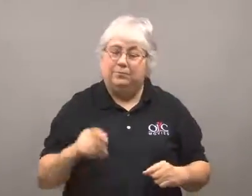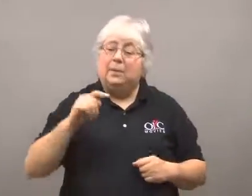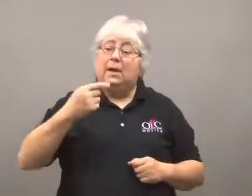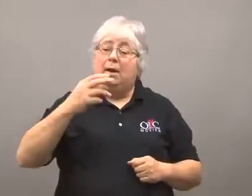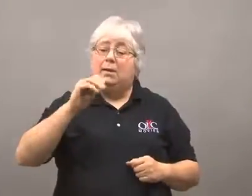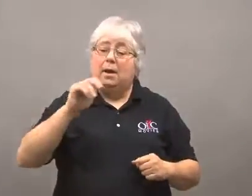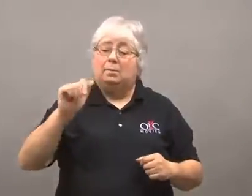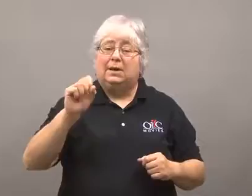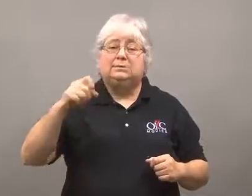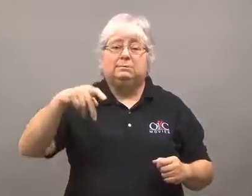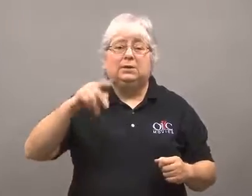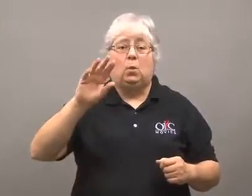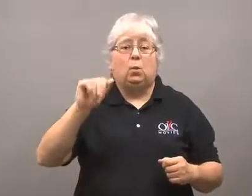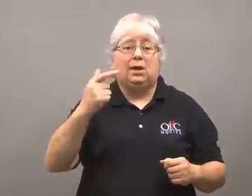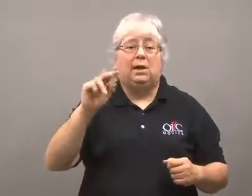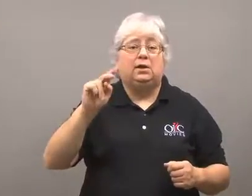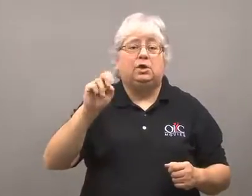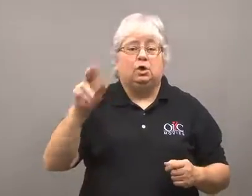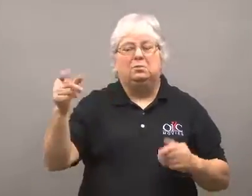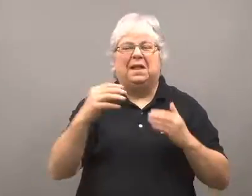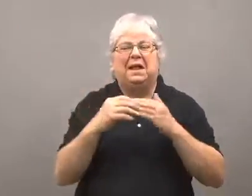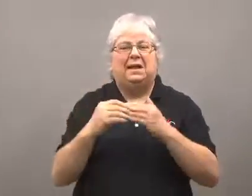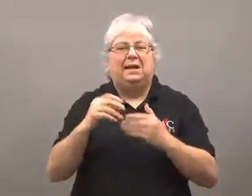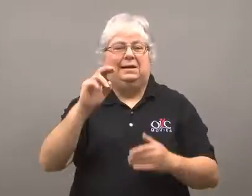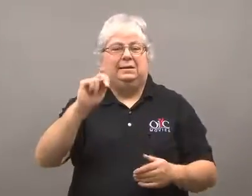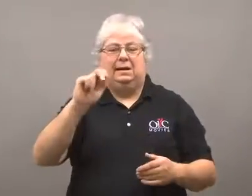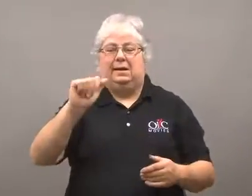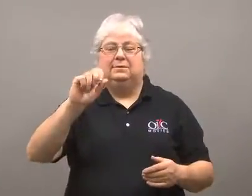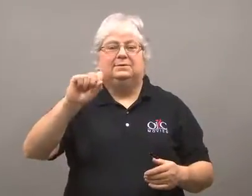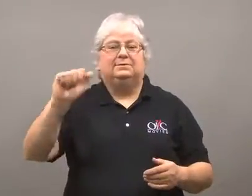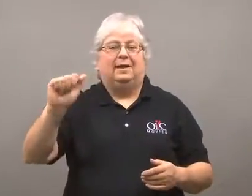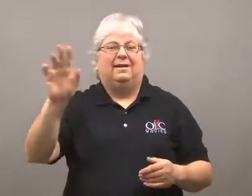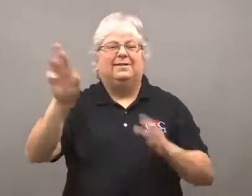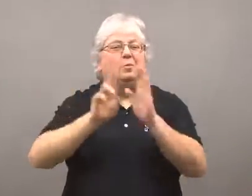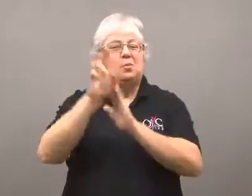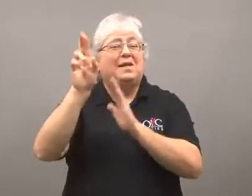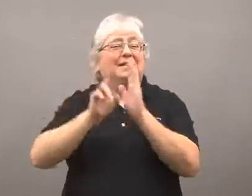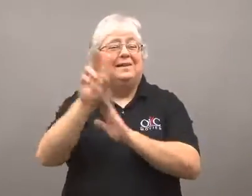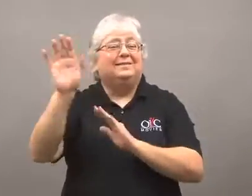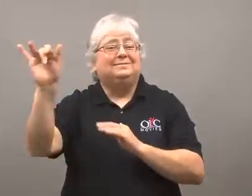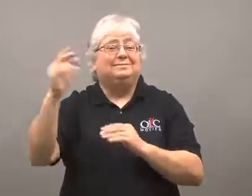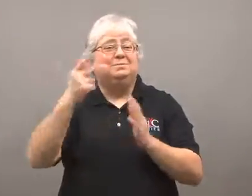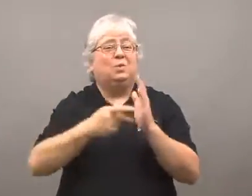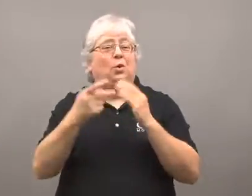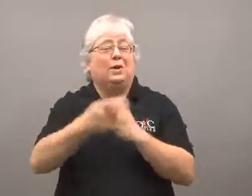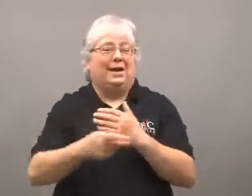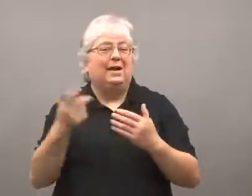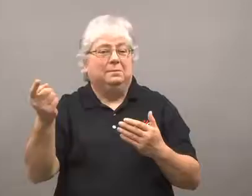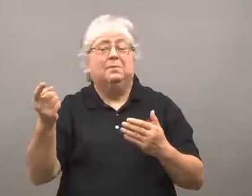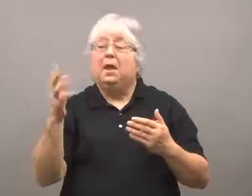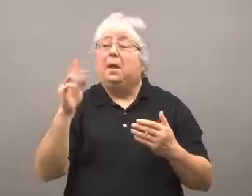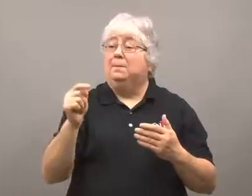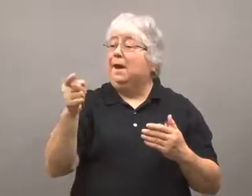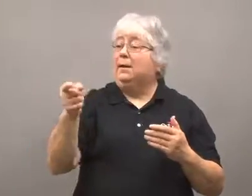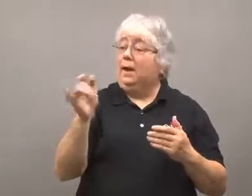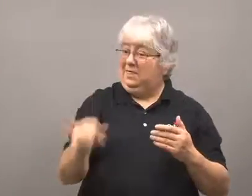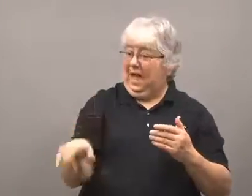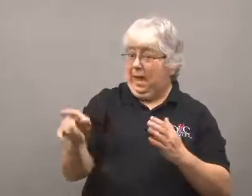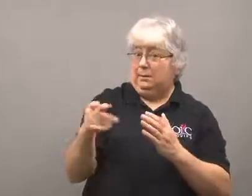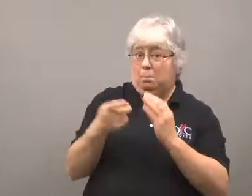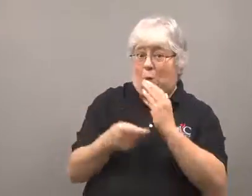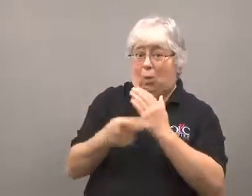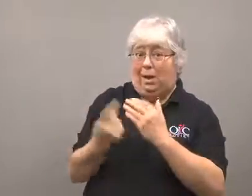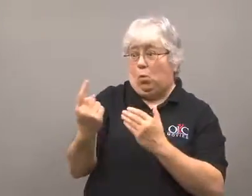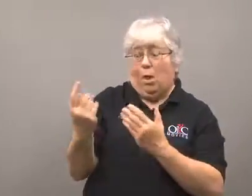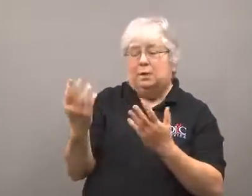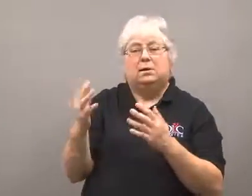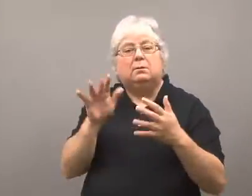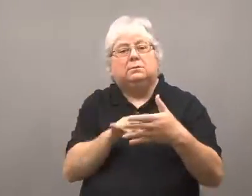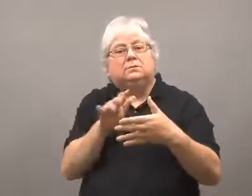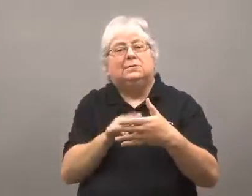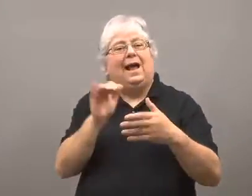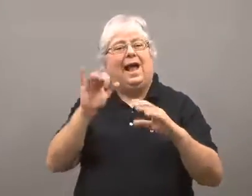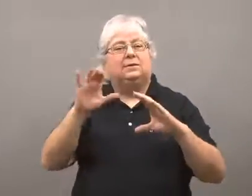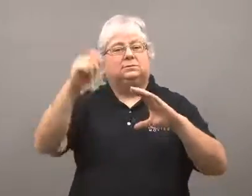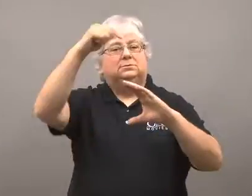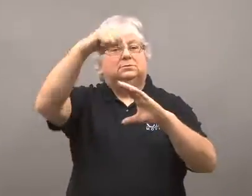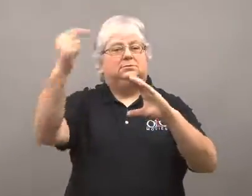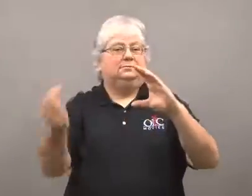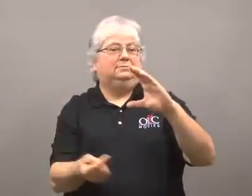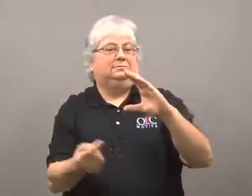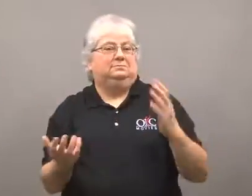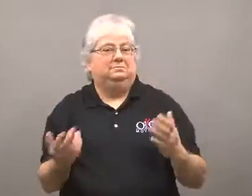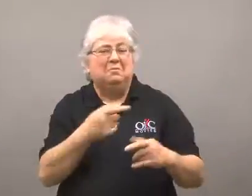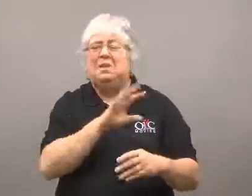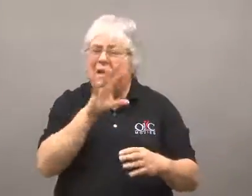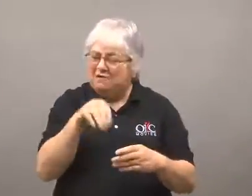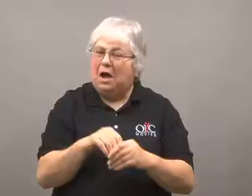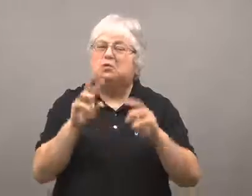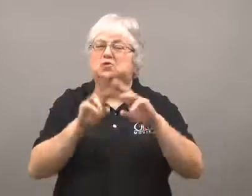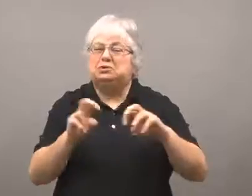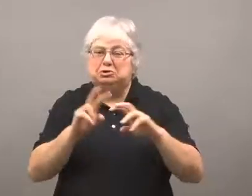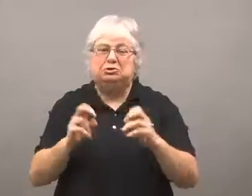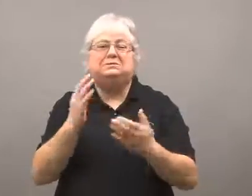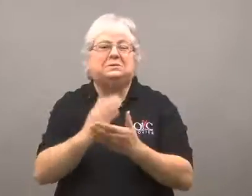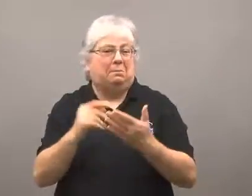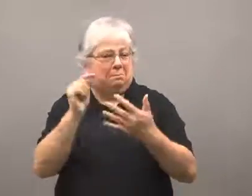Thomas P. Wagner directs the NASA program which studies the polar ice caps.